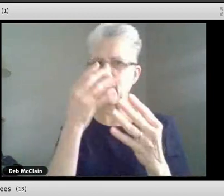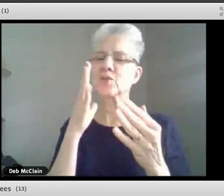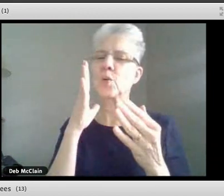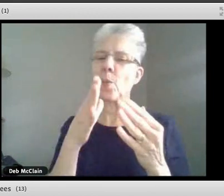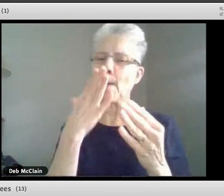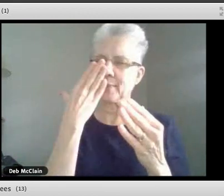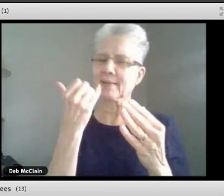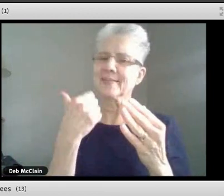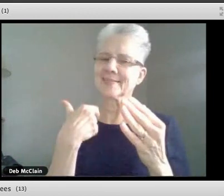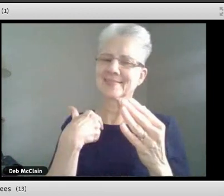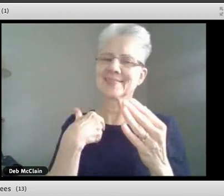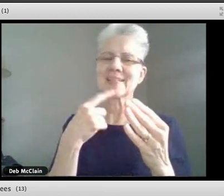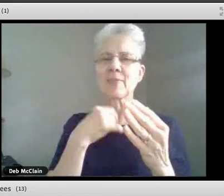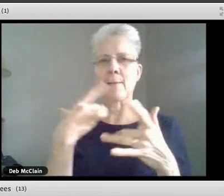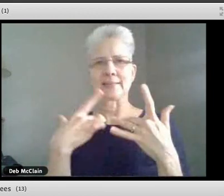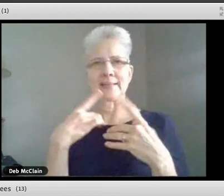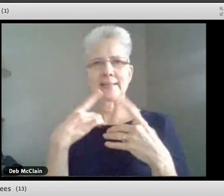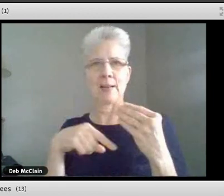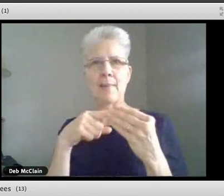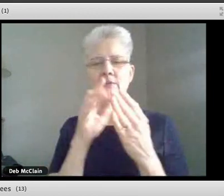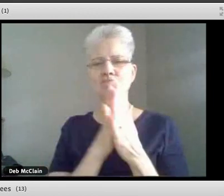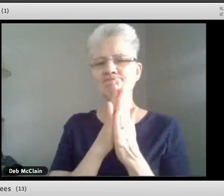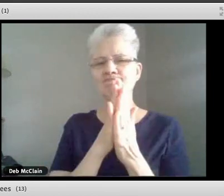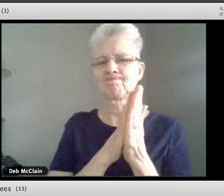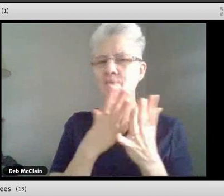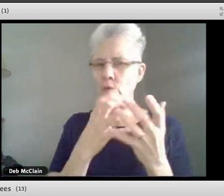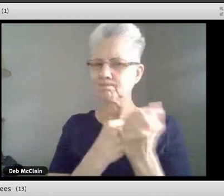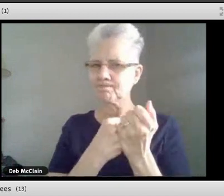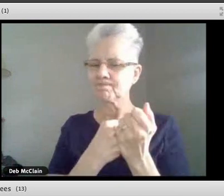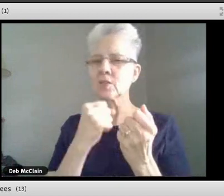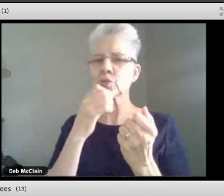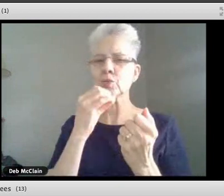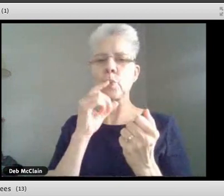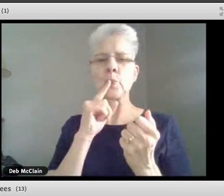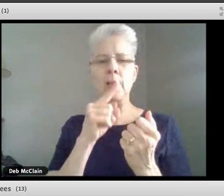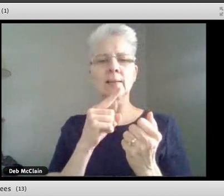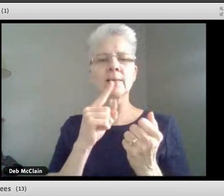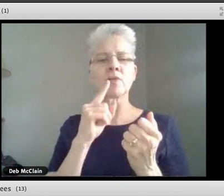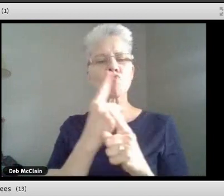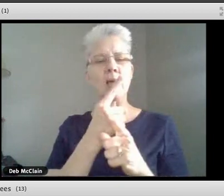and I think it's just, you know, the right thing to do for everybody in terms of providing access to resources